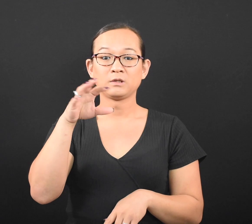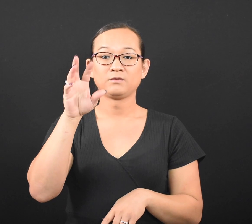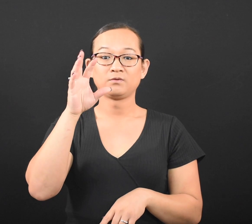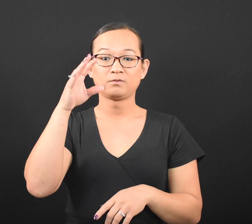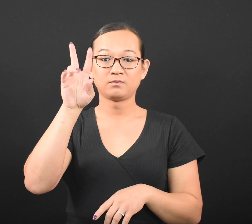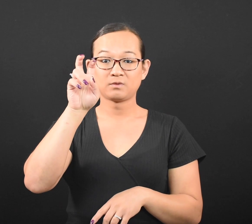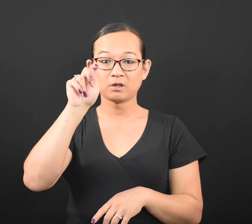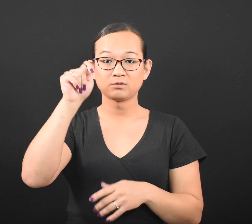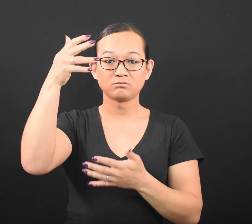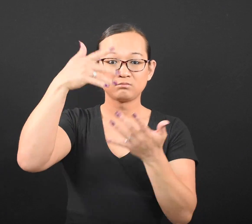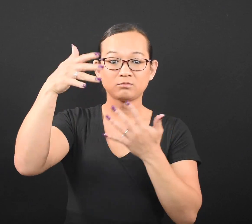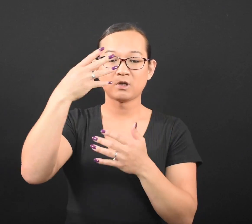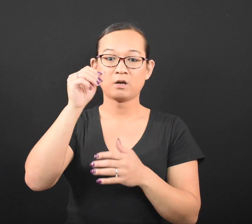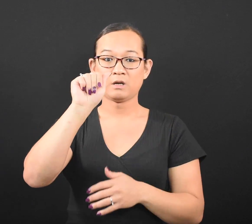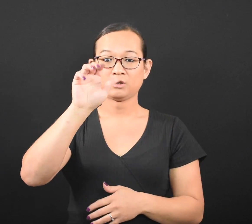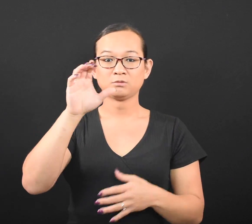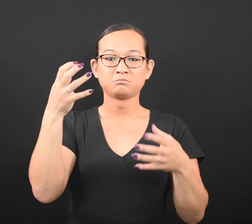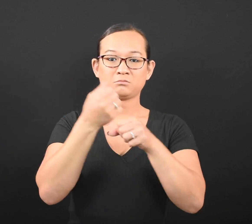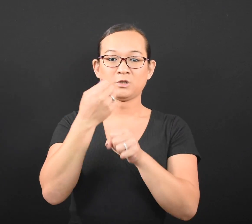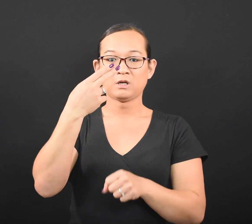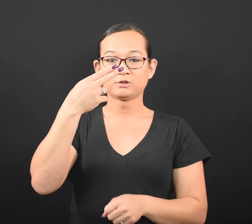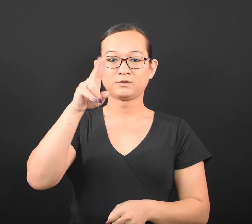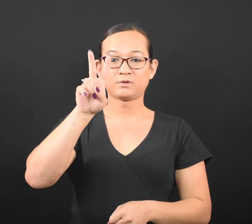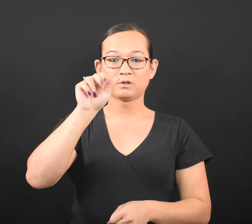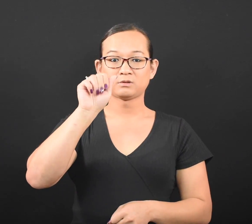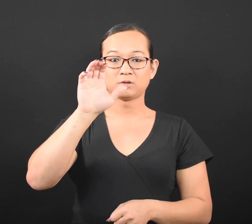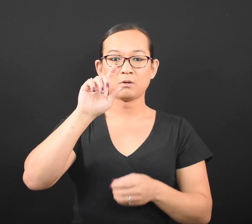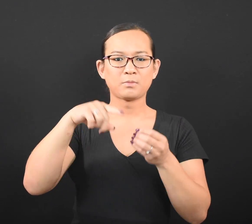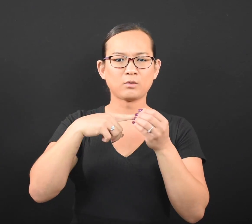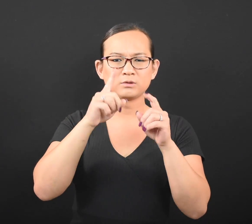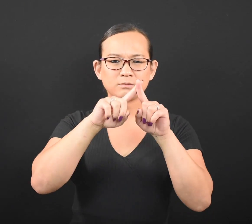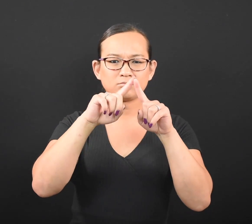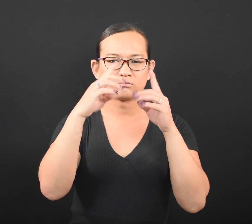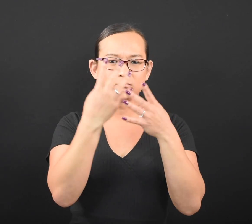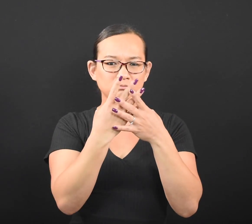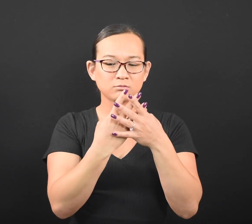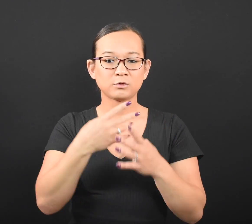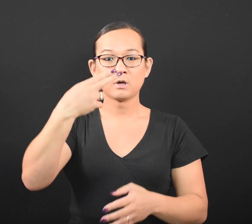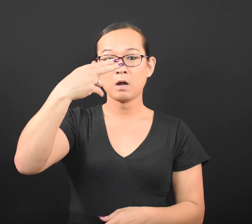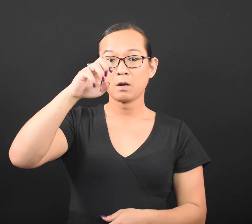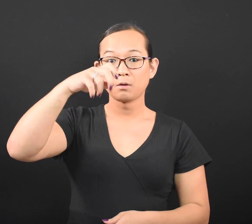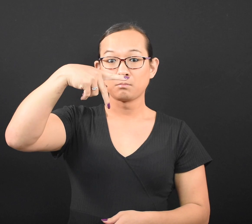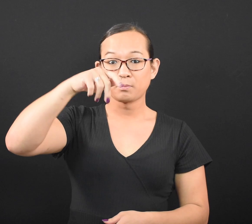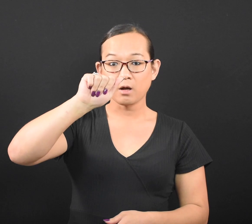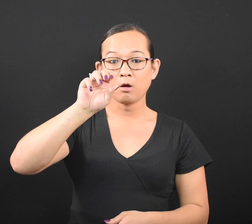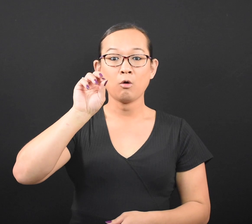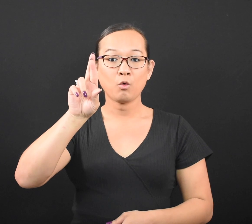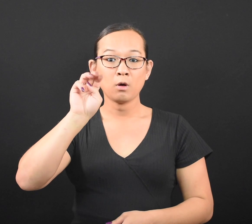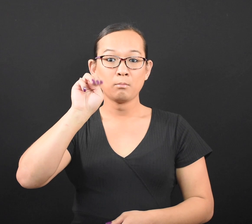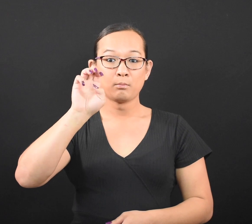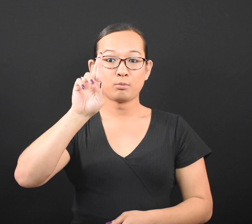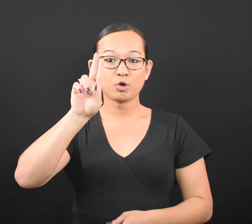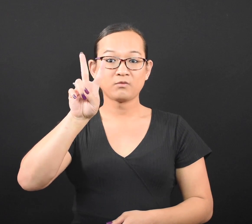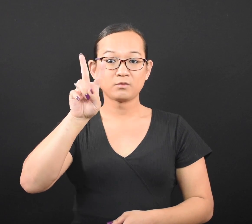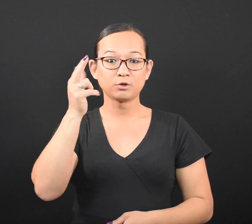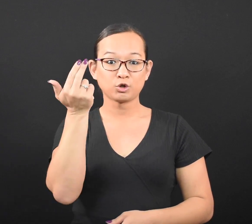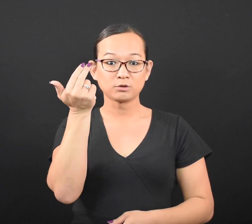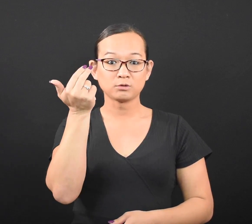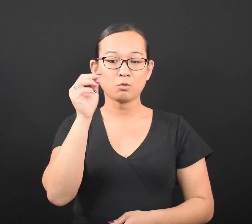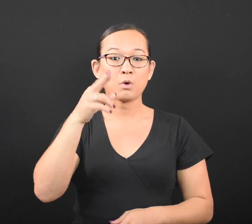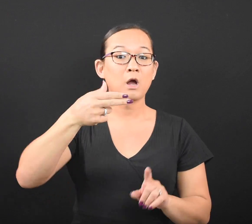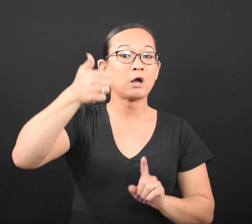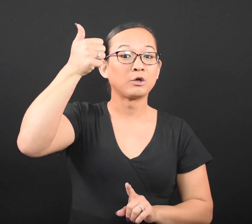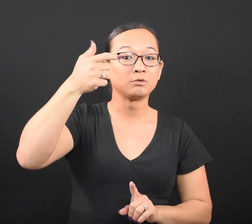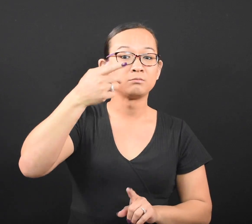conditioning (HVAC) professional about different filters (HEPA or MERV-13 or higher) and settings